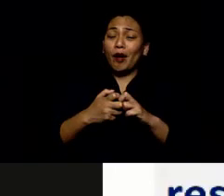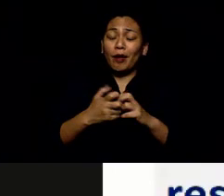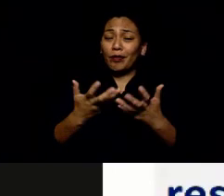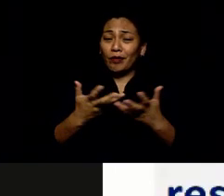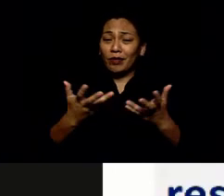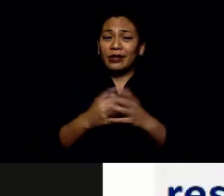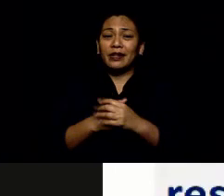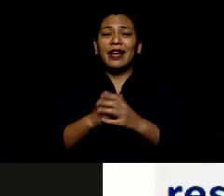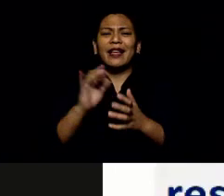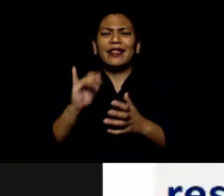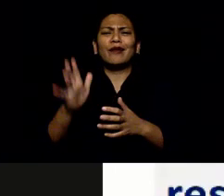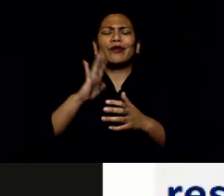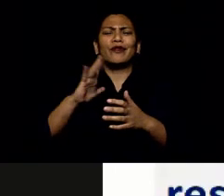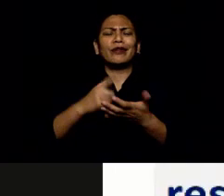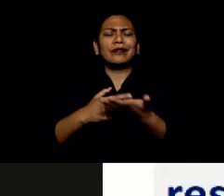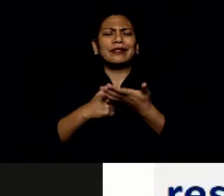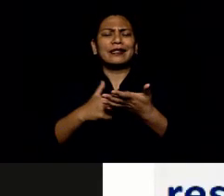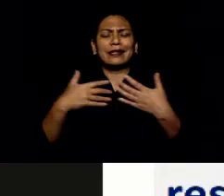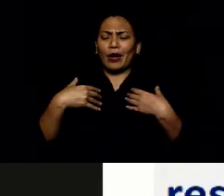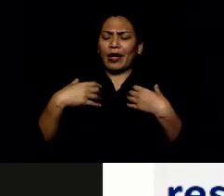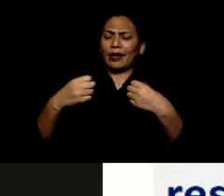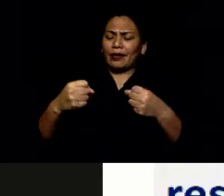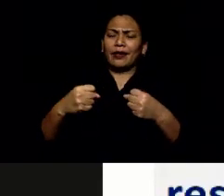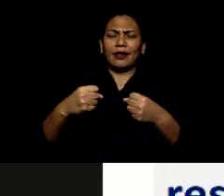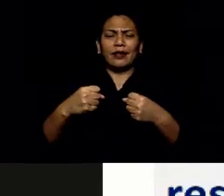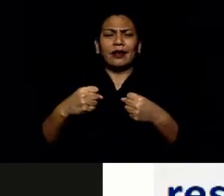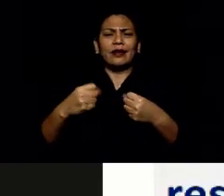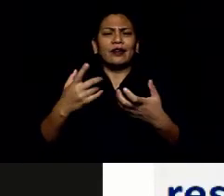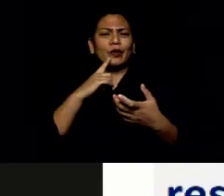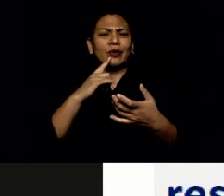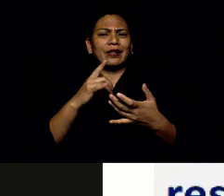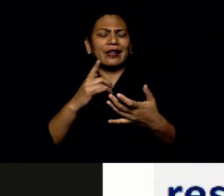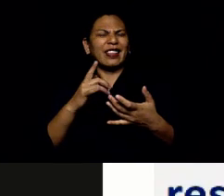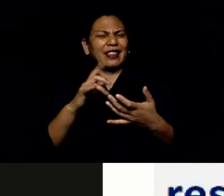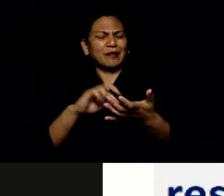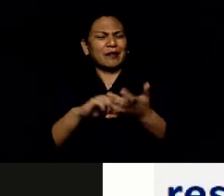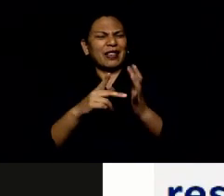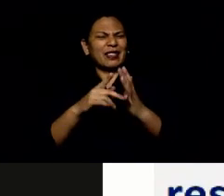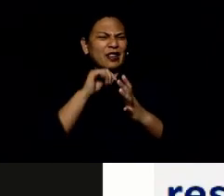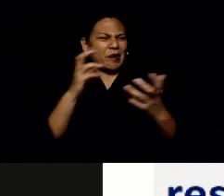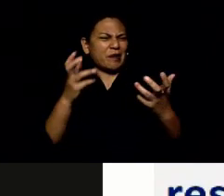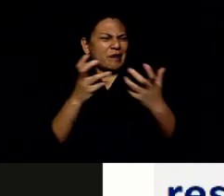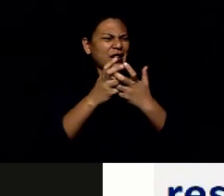thing about wellbeing, um, Improving very unevenly with economic growth.